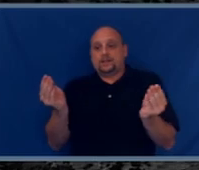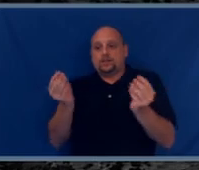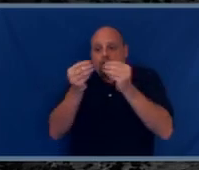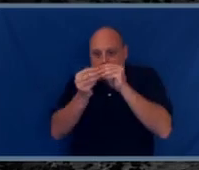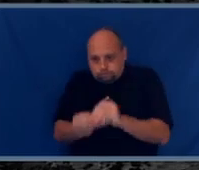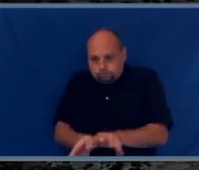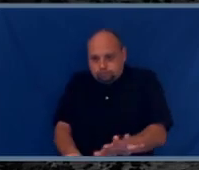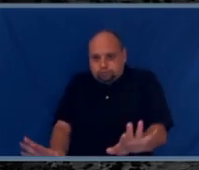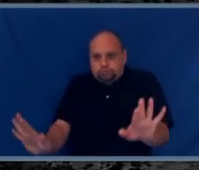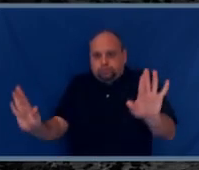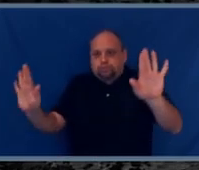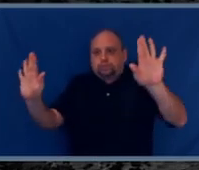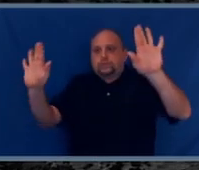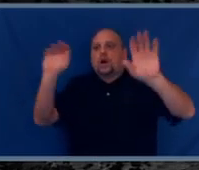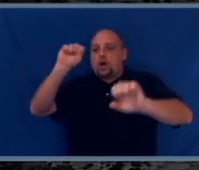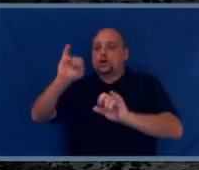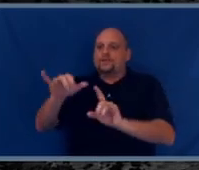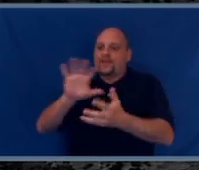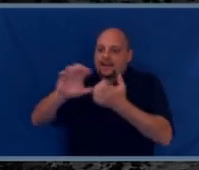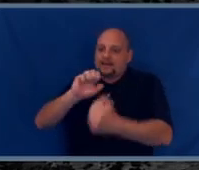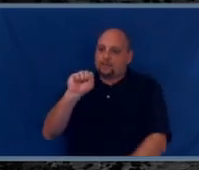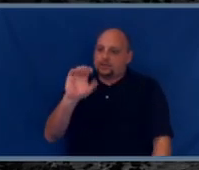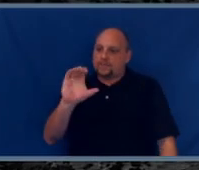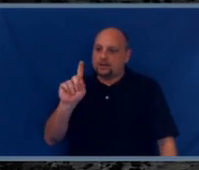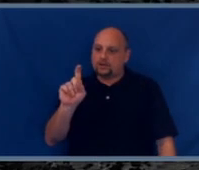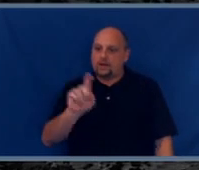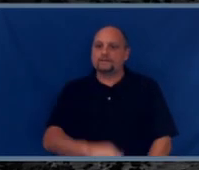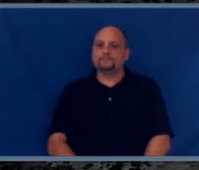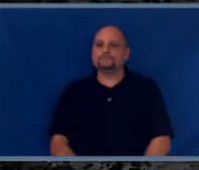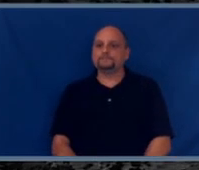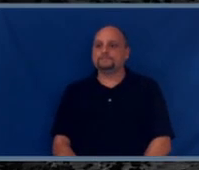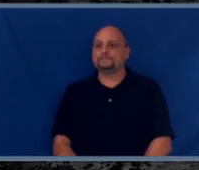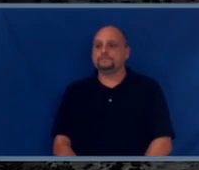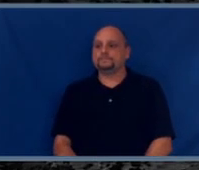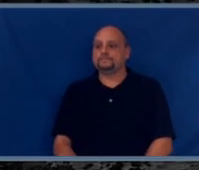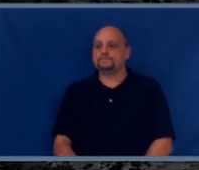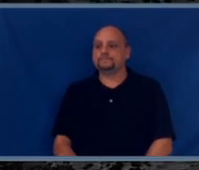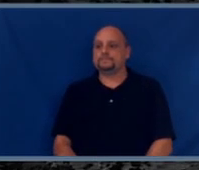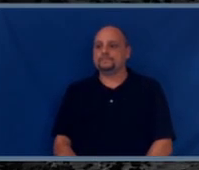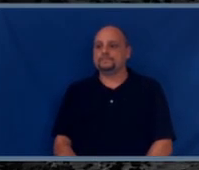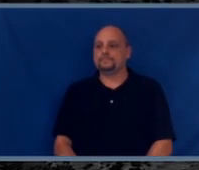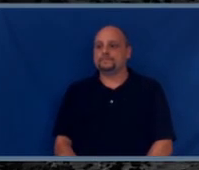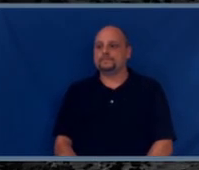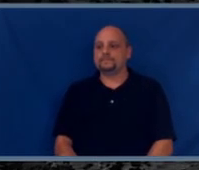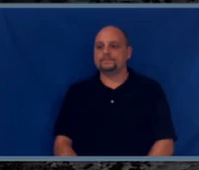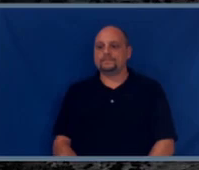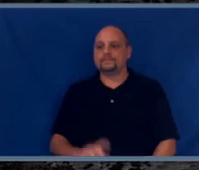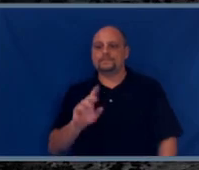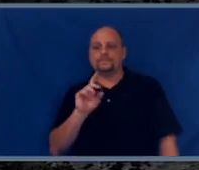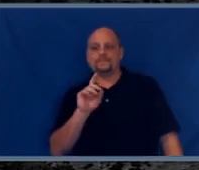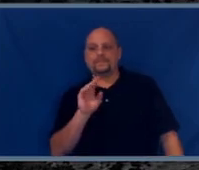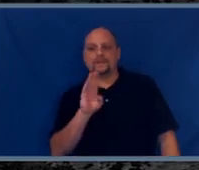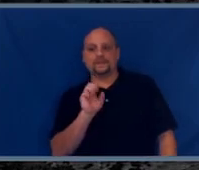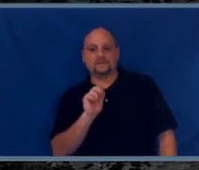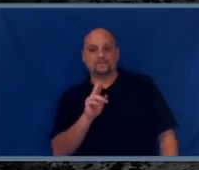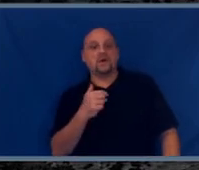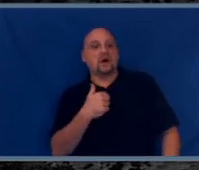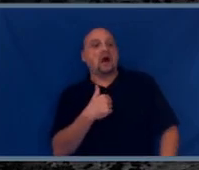COULD IT DAMAGE OUR LITTLE SPACECRAFT. WELL, I'LL TAKES THAT ONE